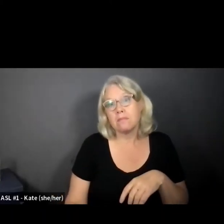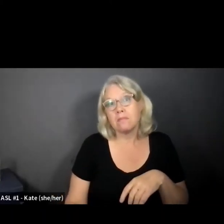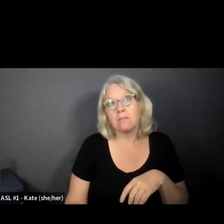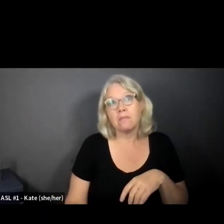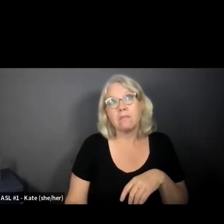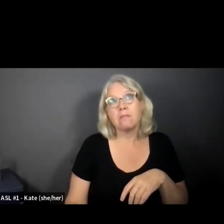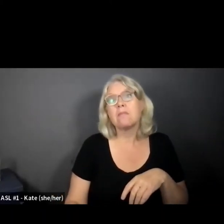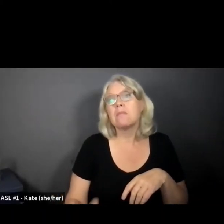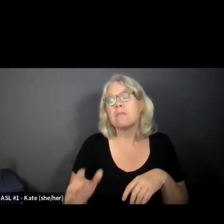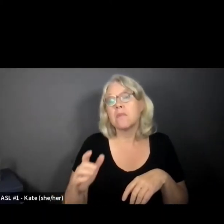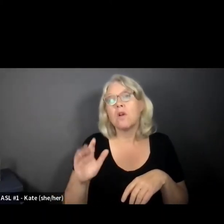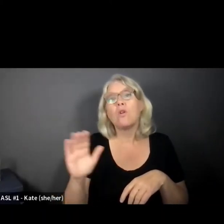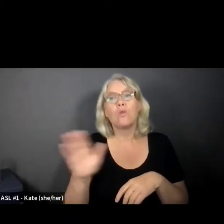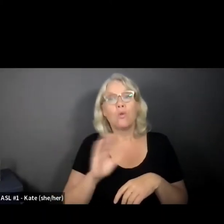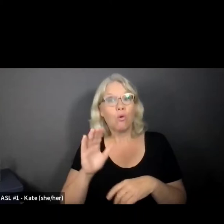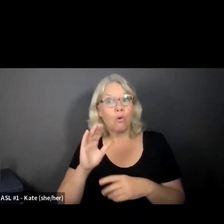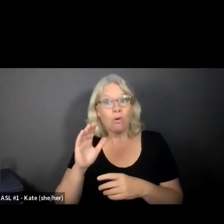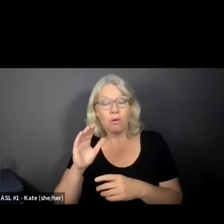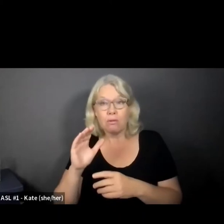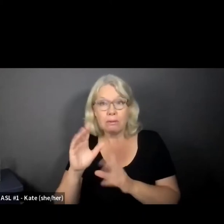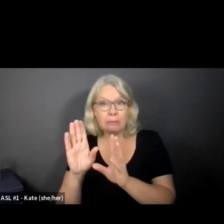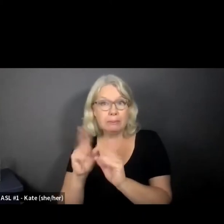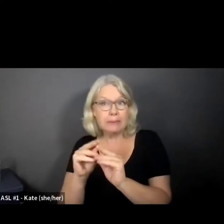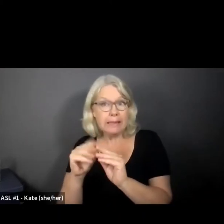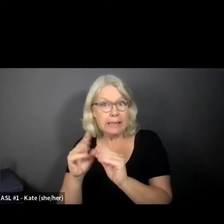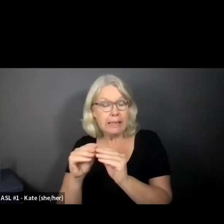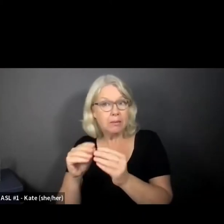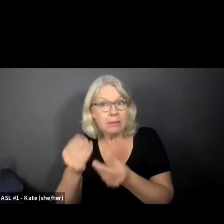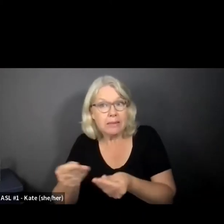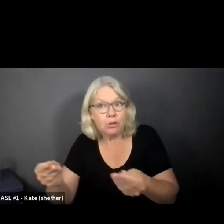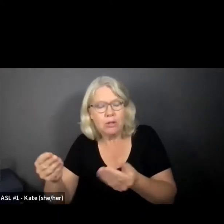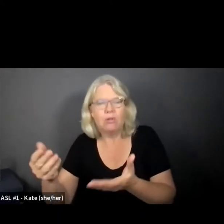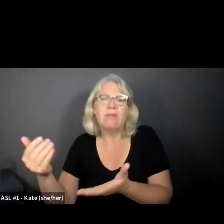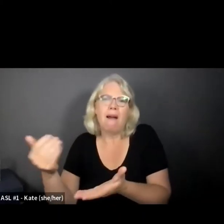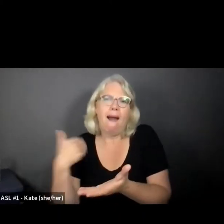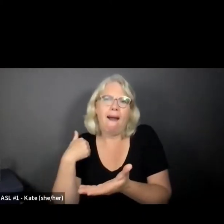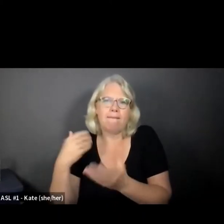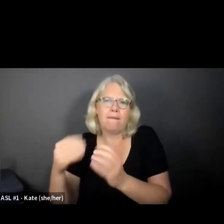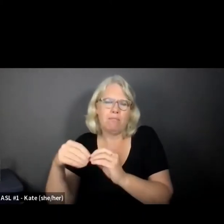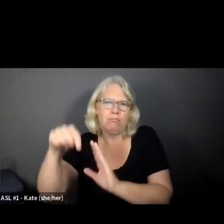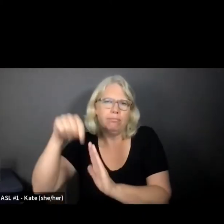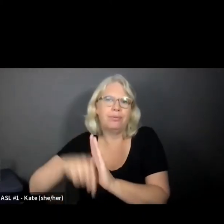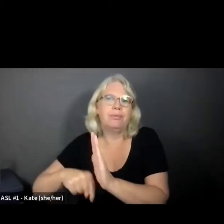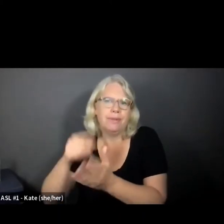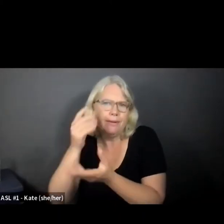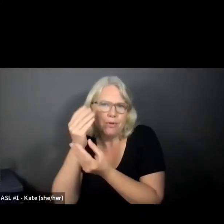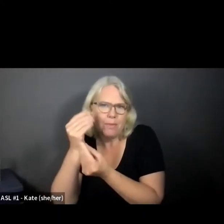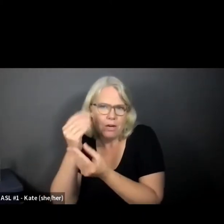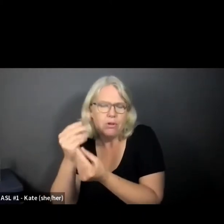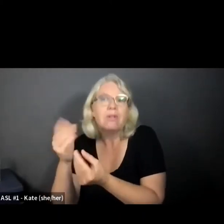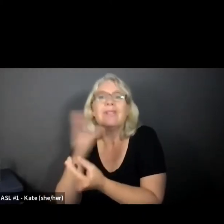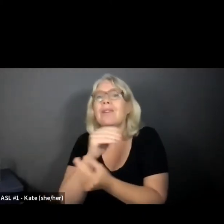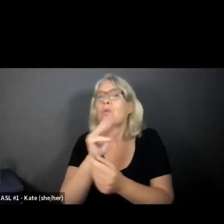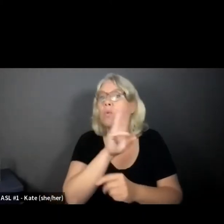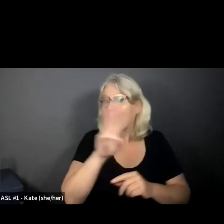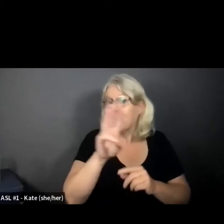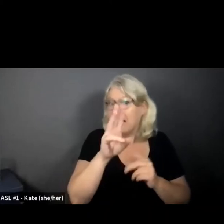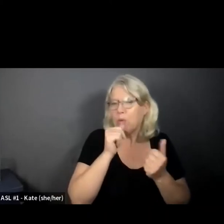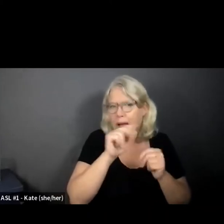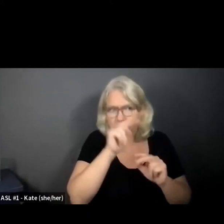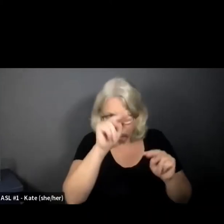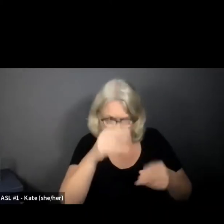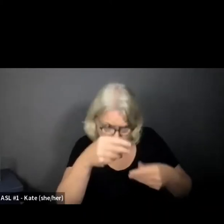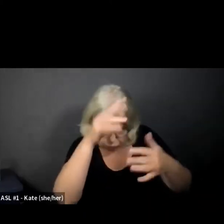BE IN YOUR MATERIALS AND YOU CAN ALSO ACCESS IT ON OUR WEBSITE, AS WELL.